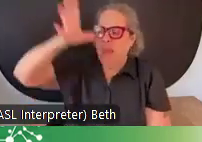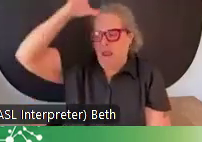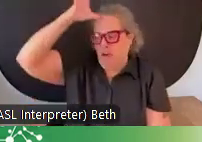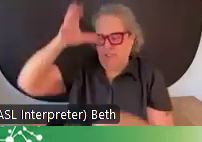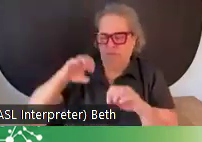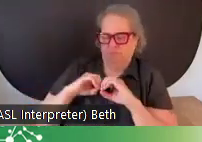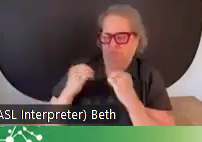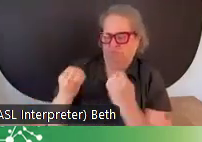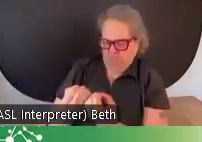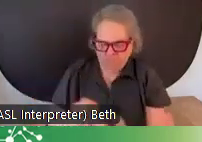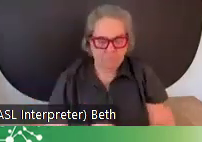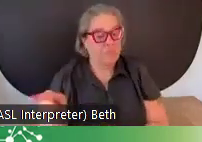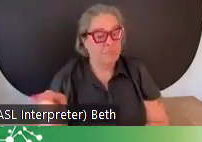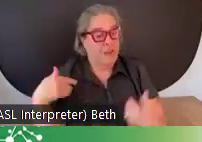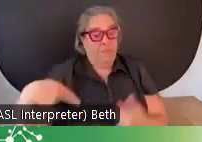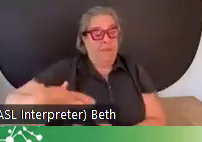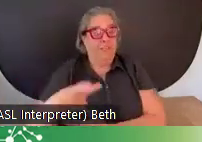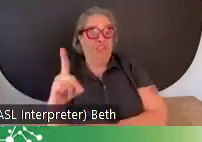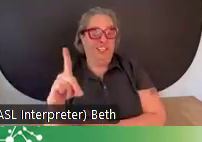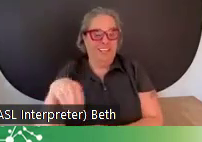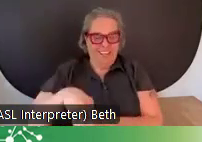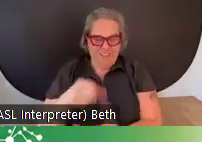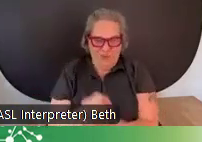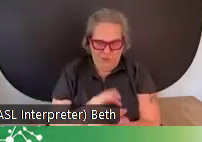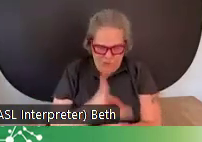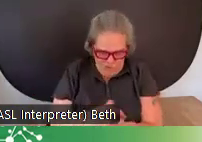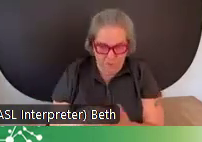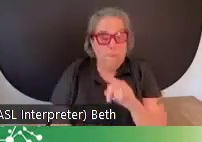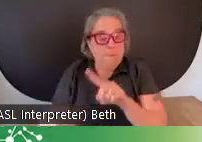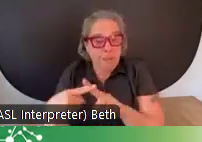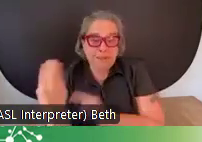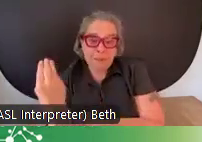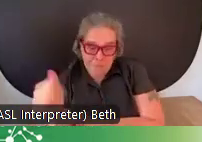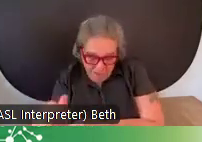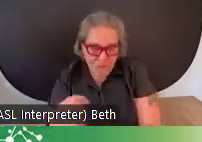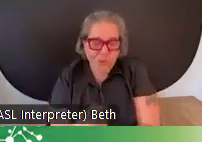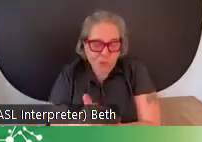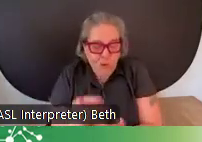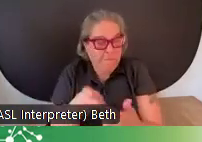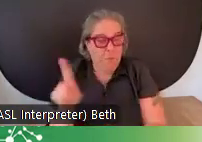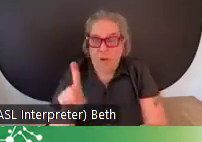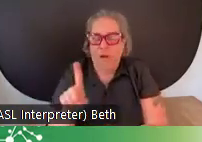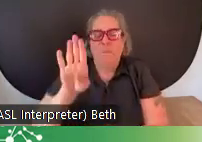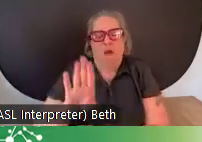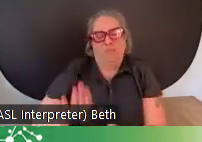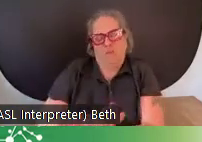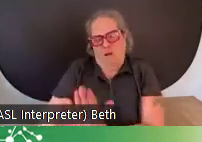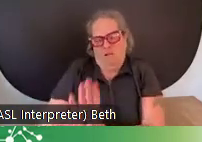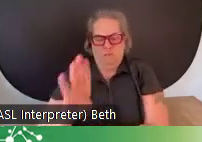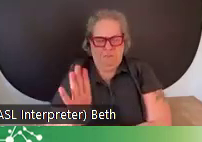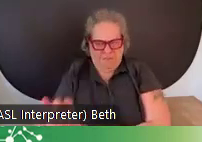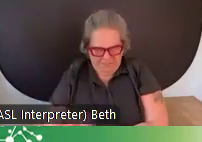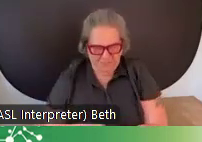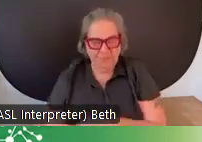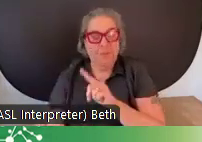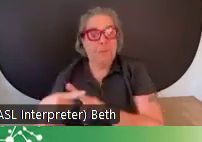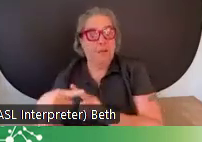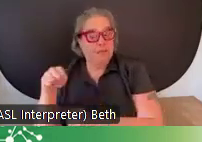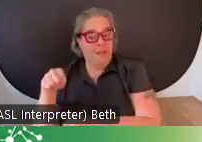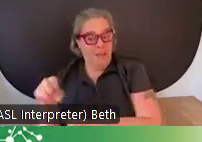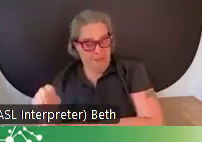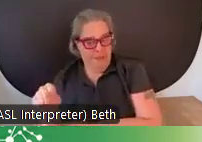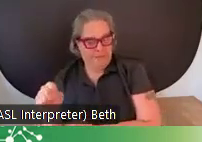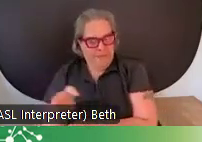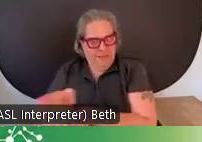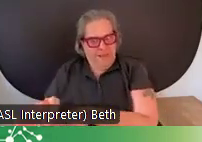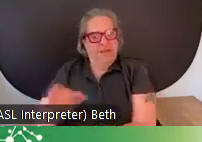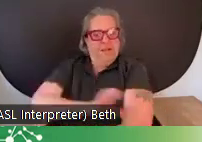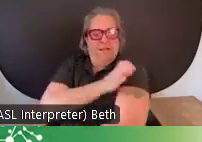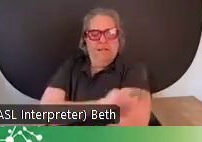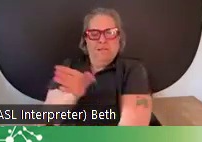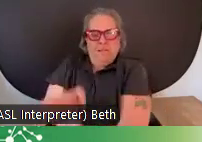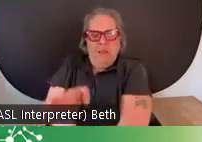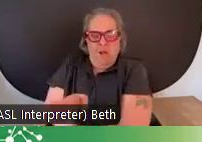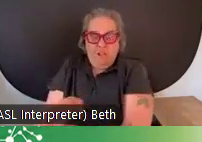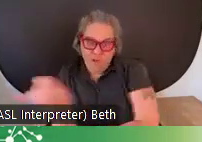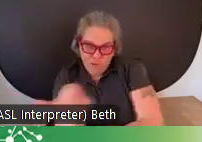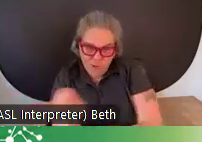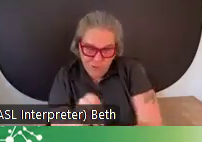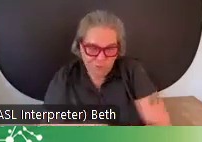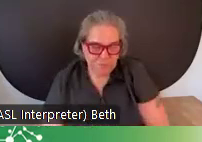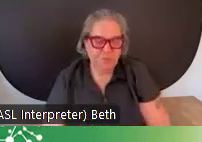She holds a Ph.D. in social work and a Master of Social Work from Boston College, as well as a Master of Science in Clinical Psychology.